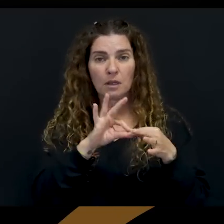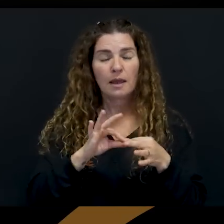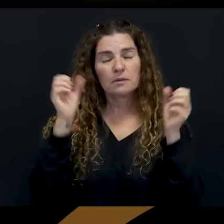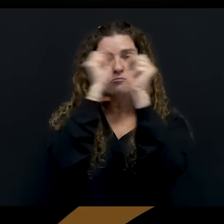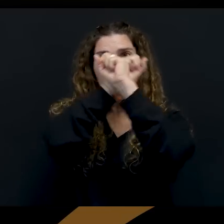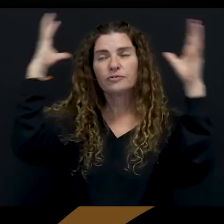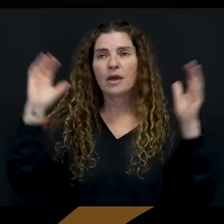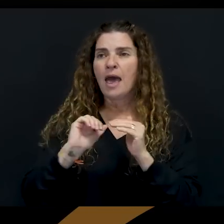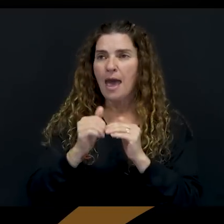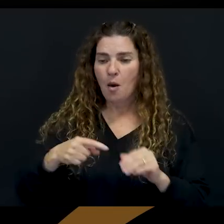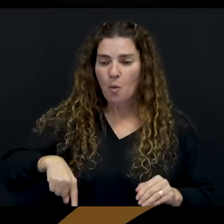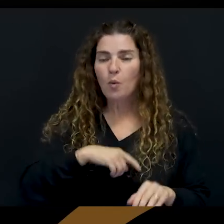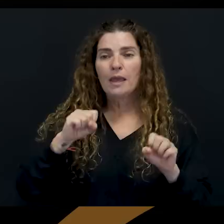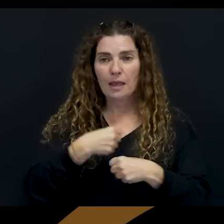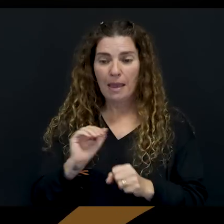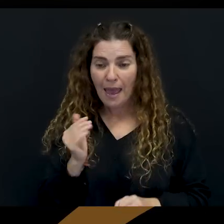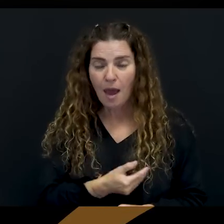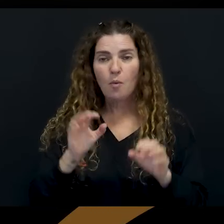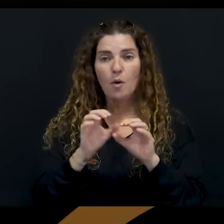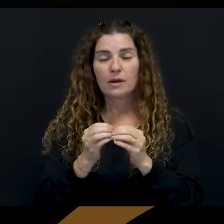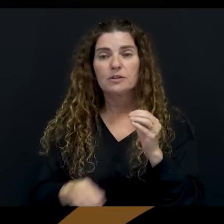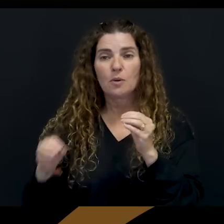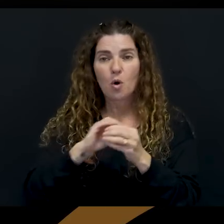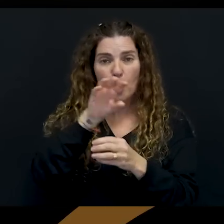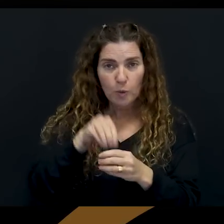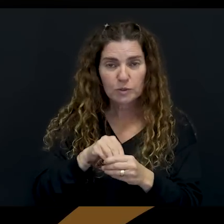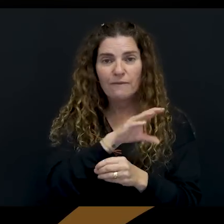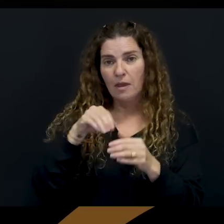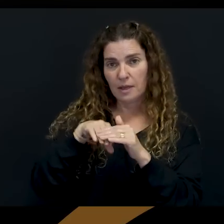how we make our own organizations more inclusive and accessible.